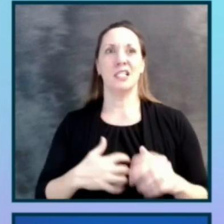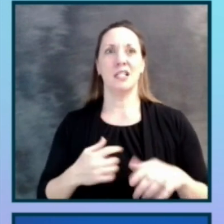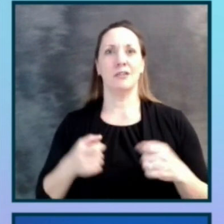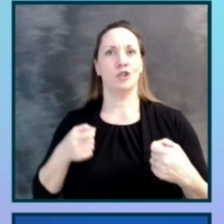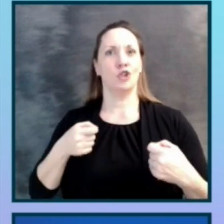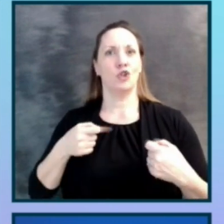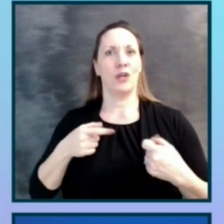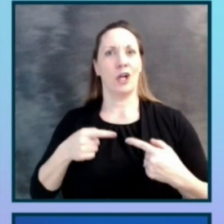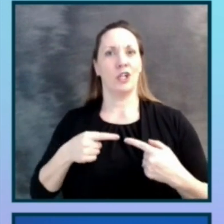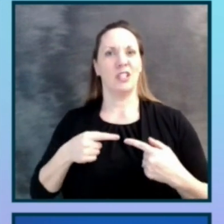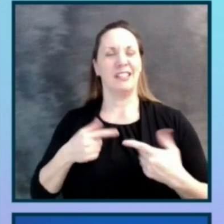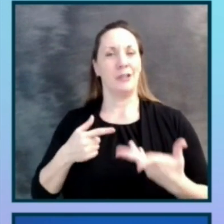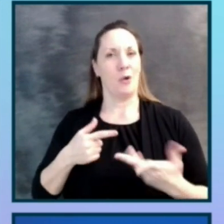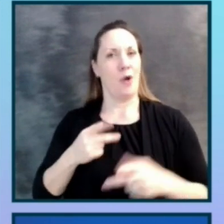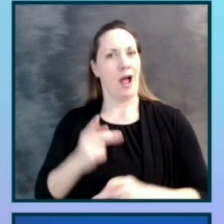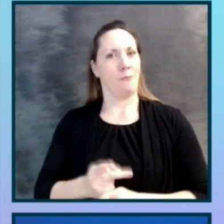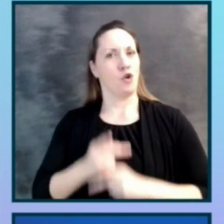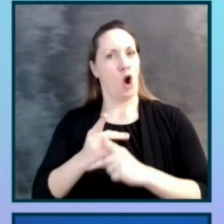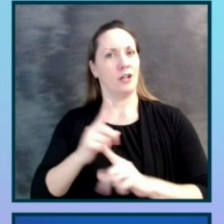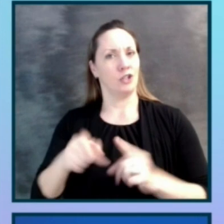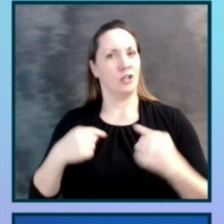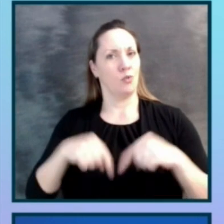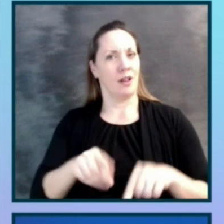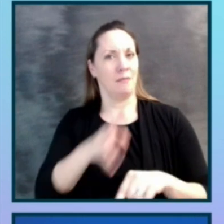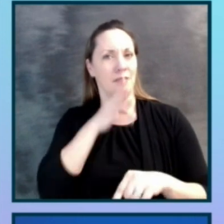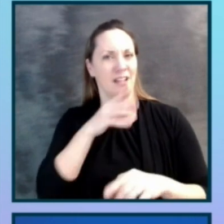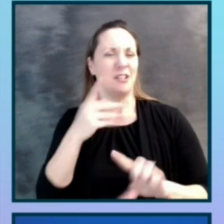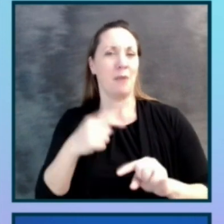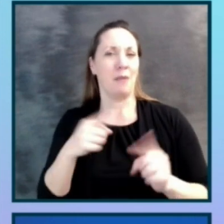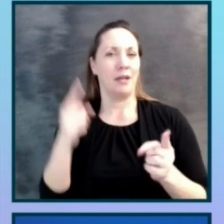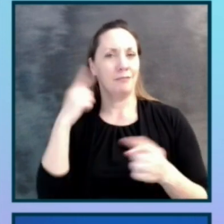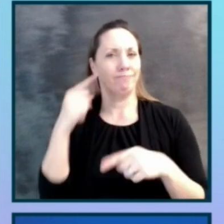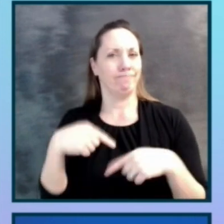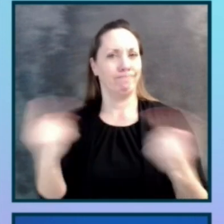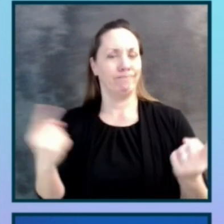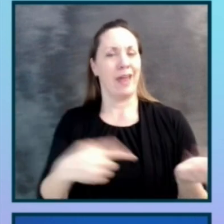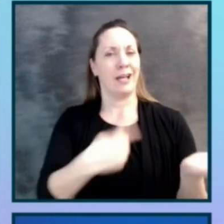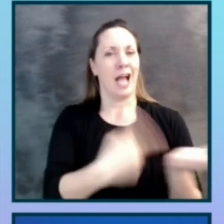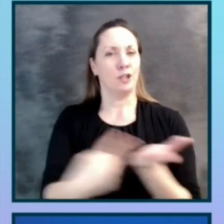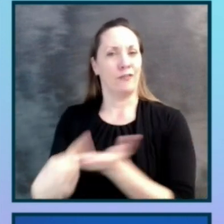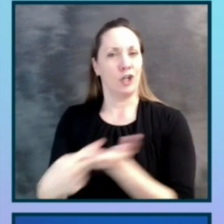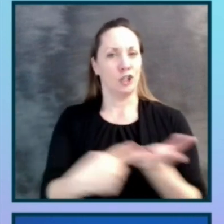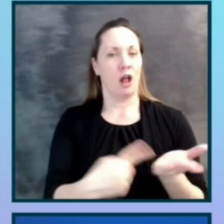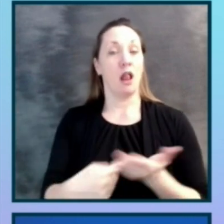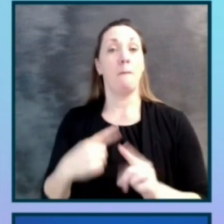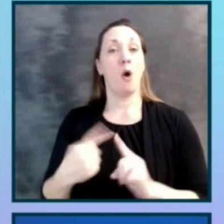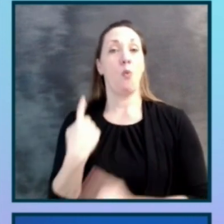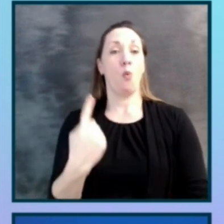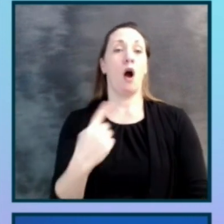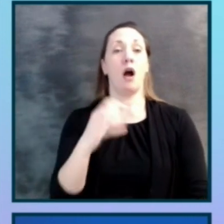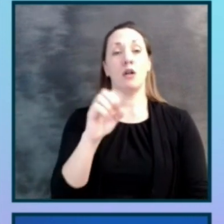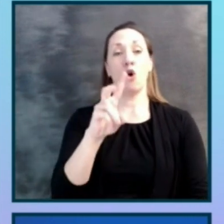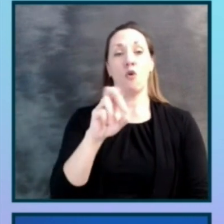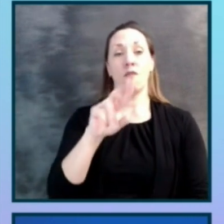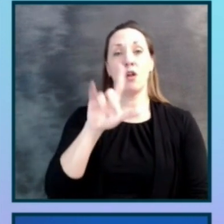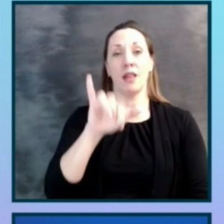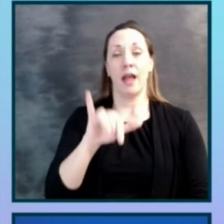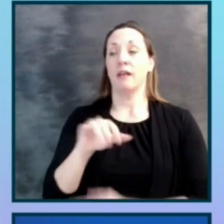but maybe it's a little controversial. But one overlay vendor raised a large round